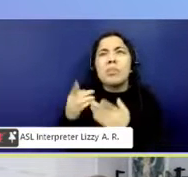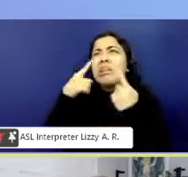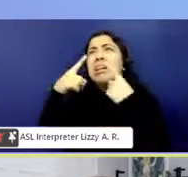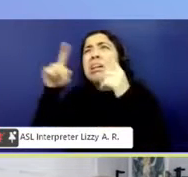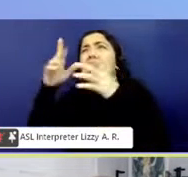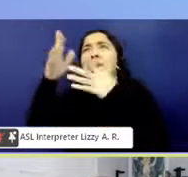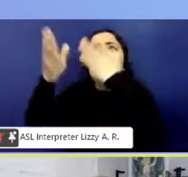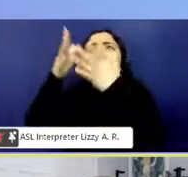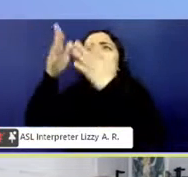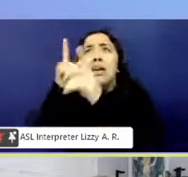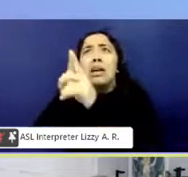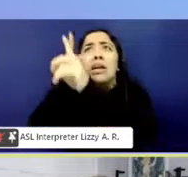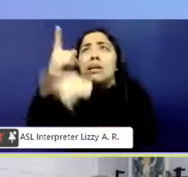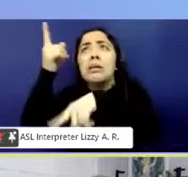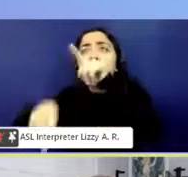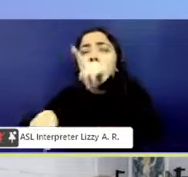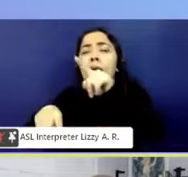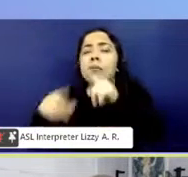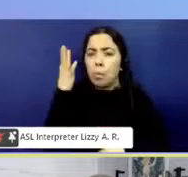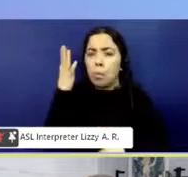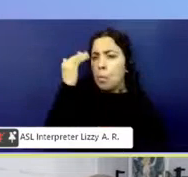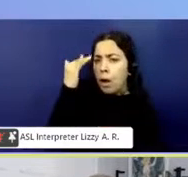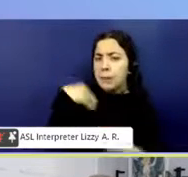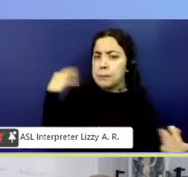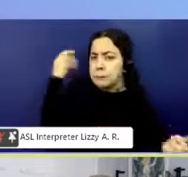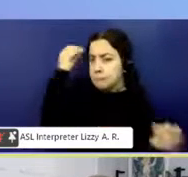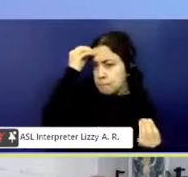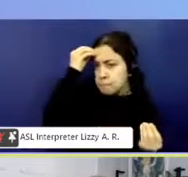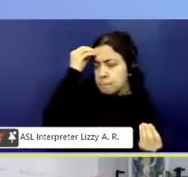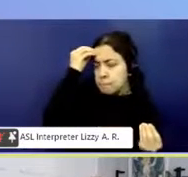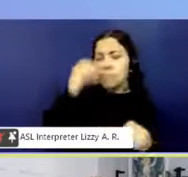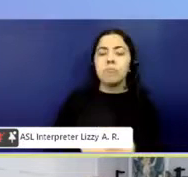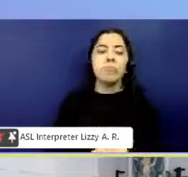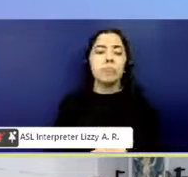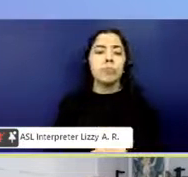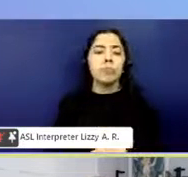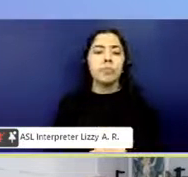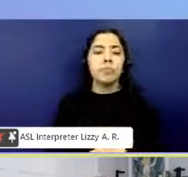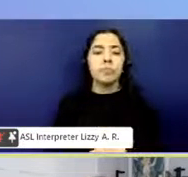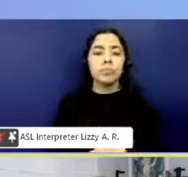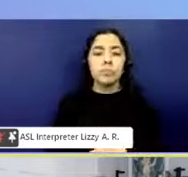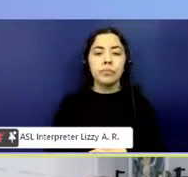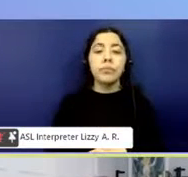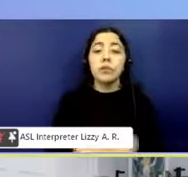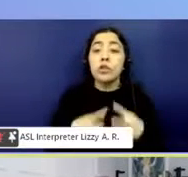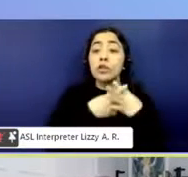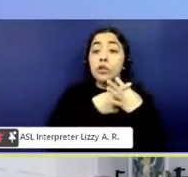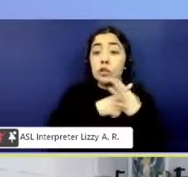starting with motivation is an important aspect of avoiding pitfalls that occur when designing